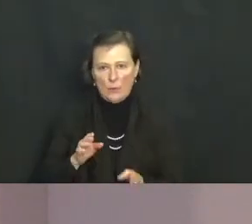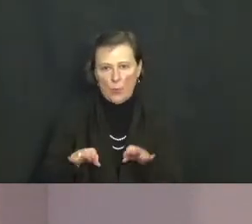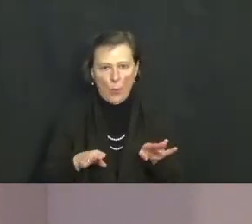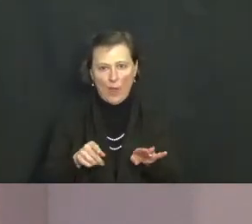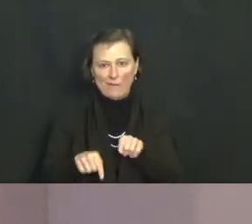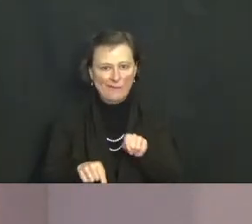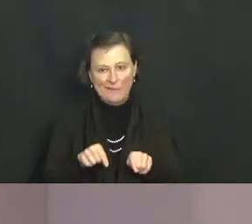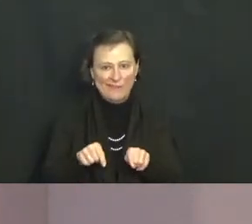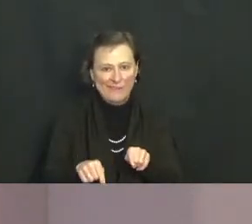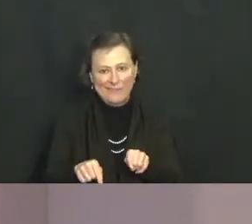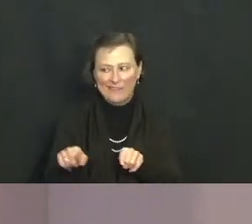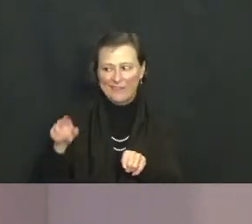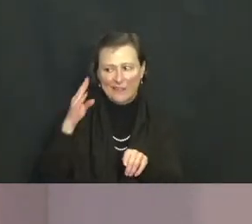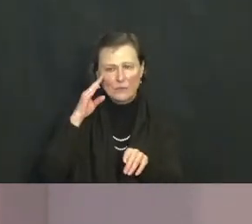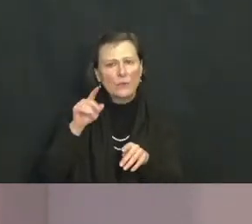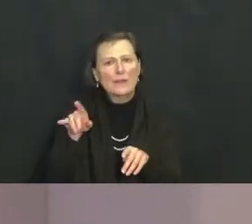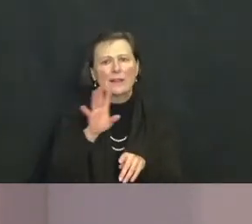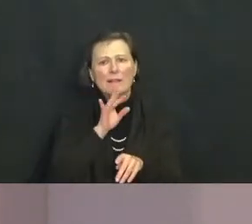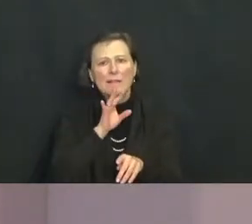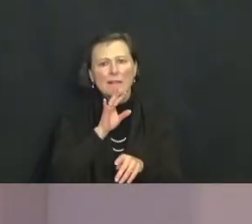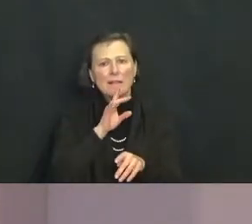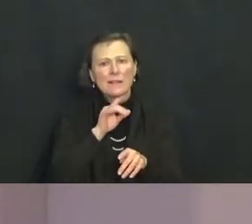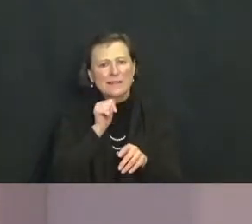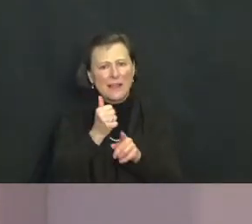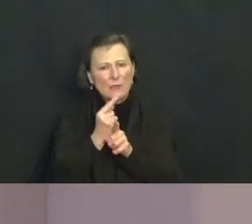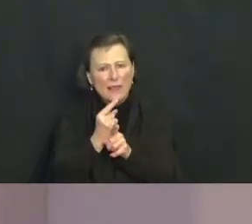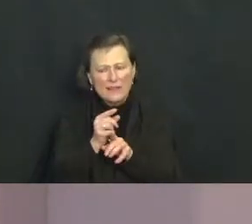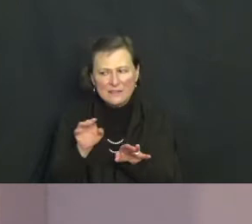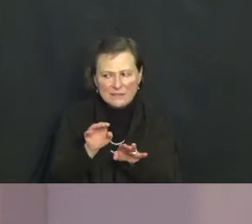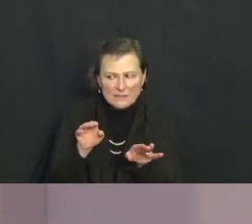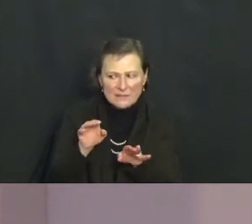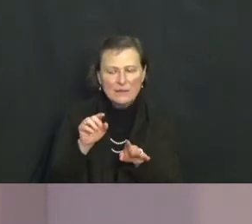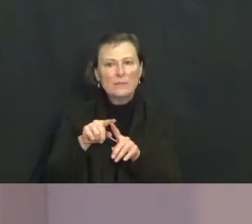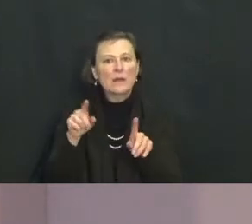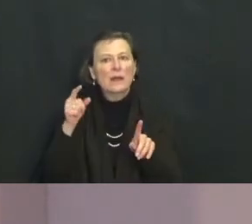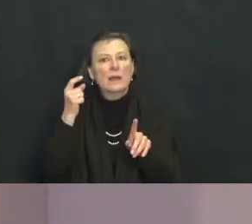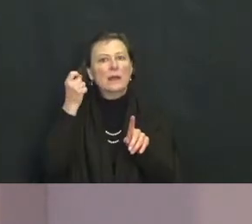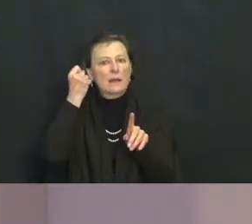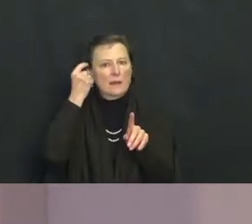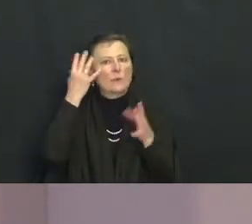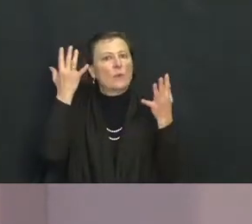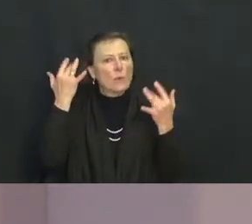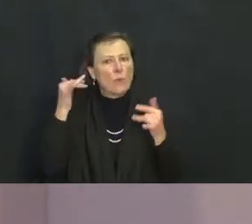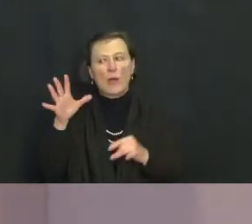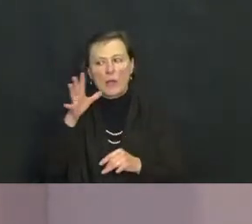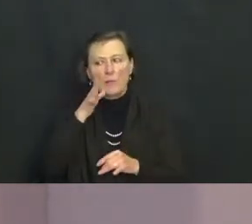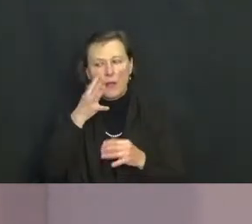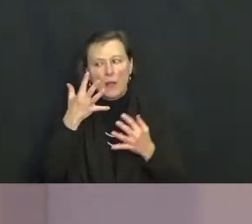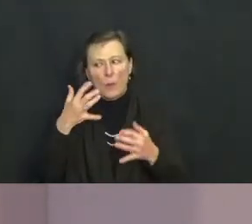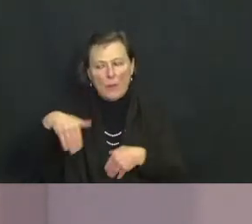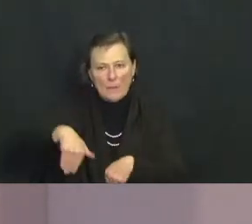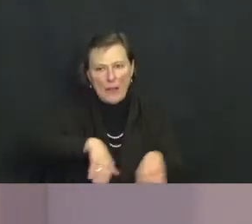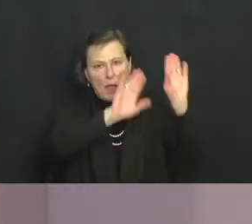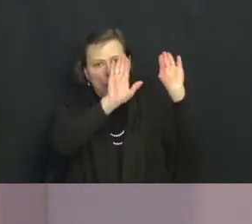They noticed his stutter and probably understood why his mother wanted him out of Chicago,